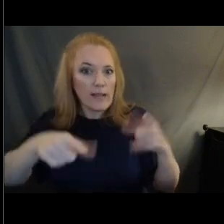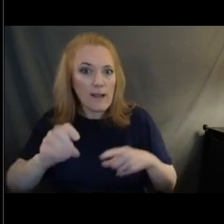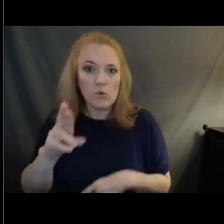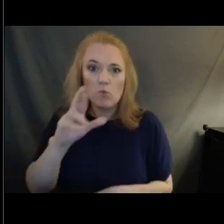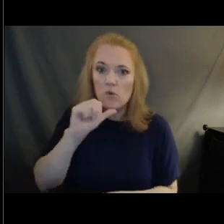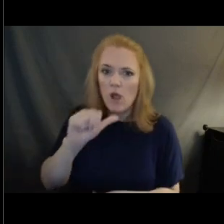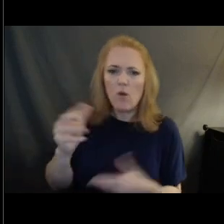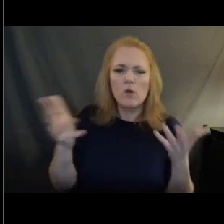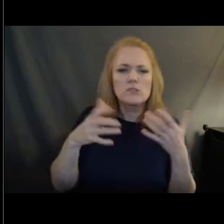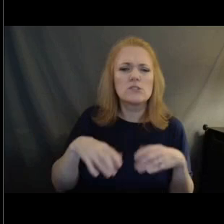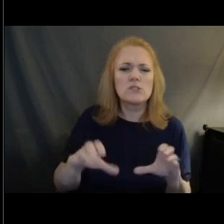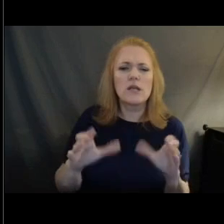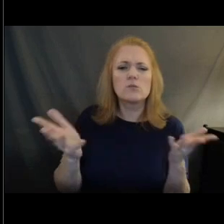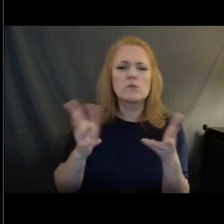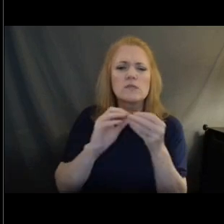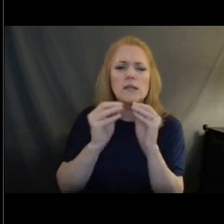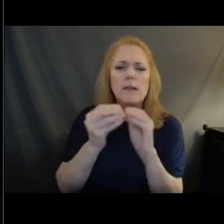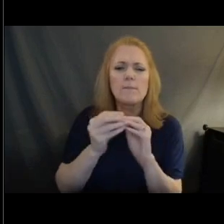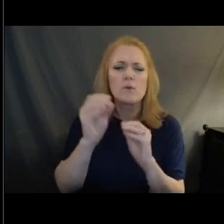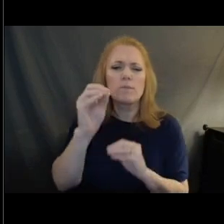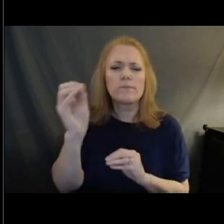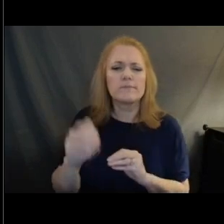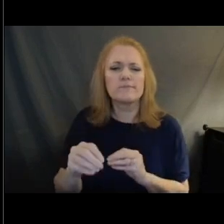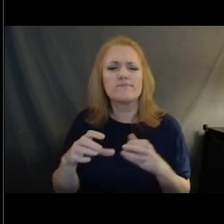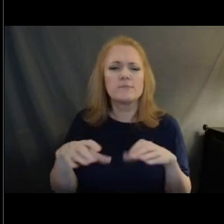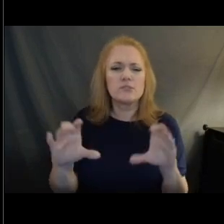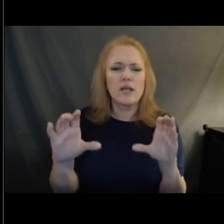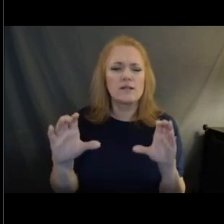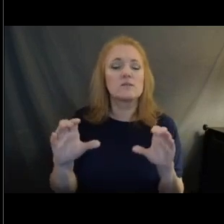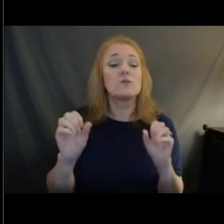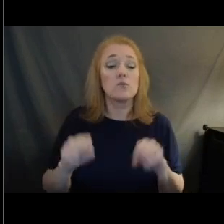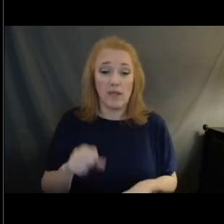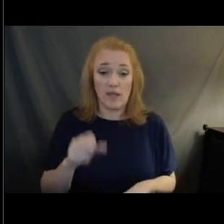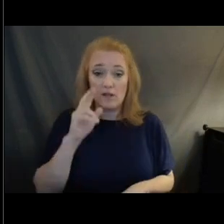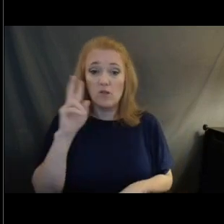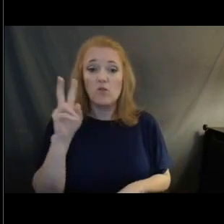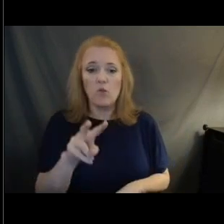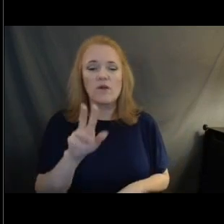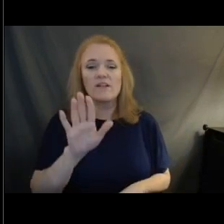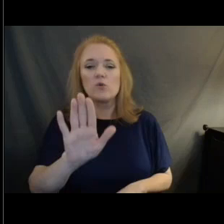deeper into what your threshold might be for your part of the country and/or what the worst